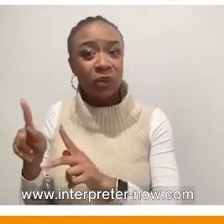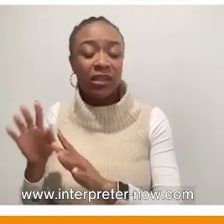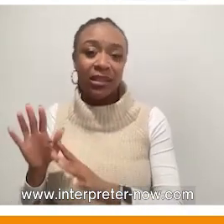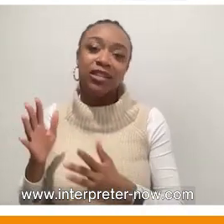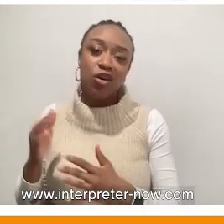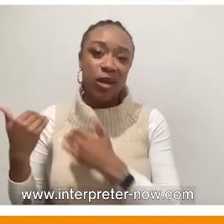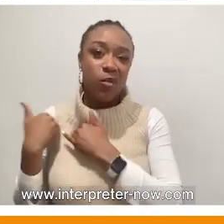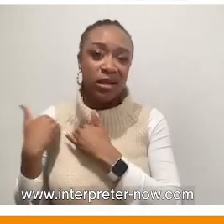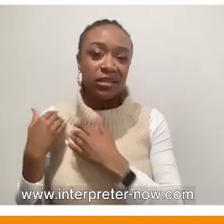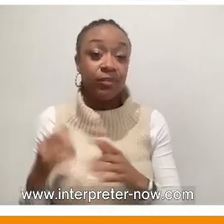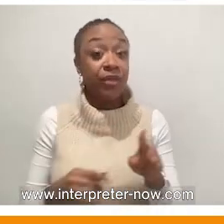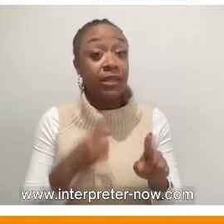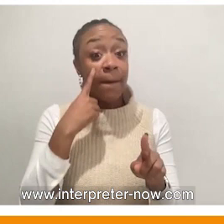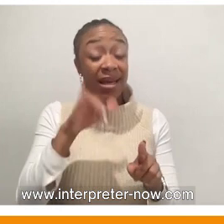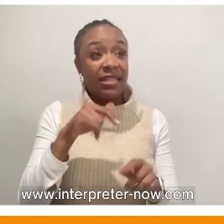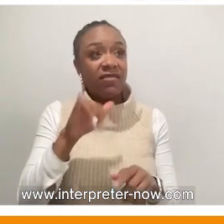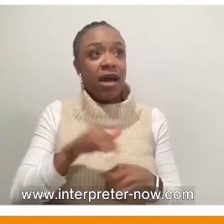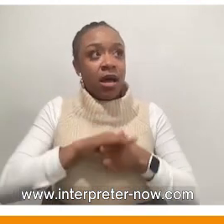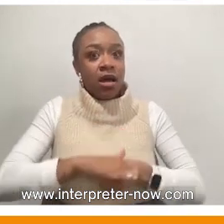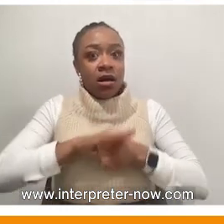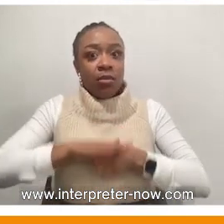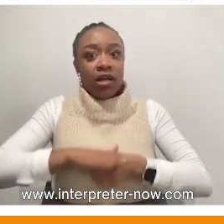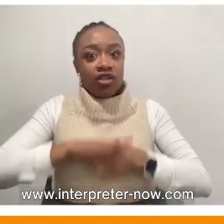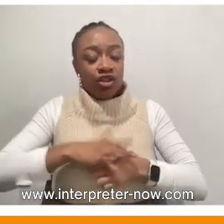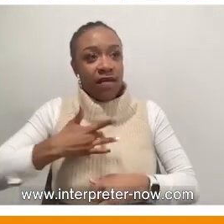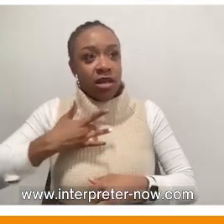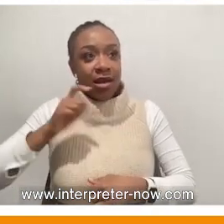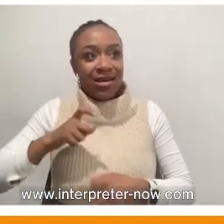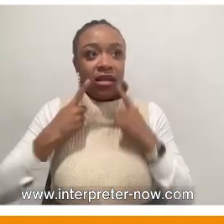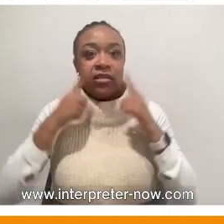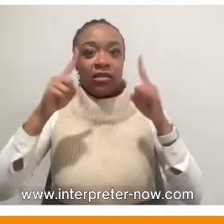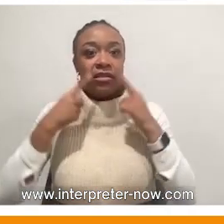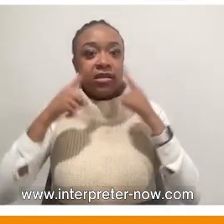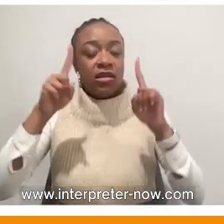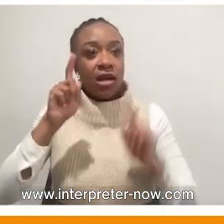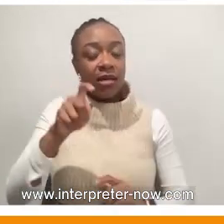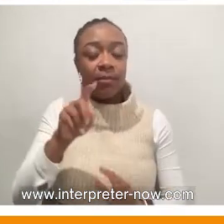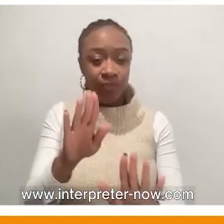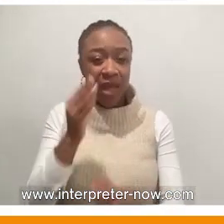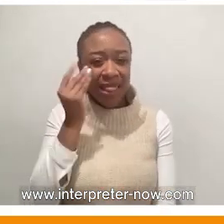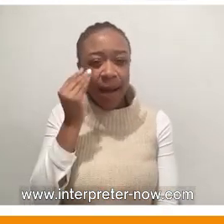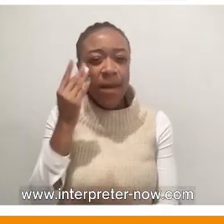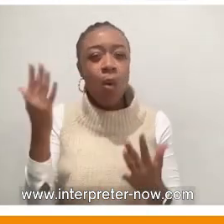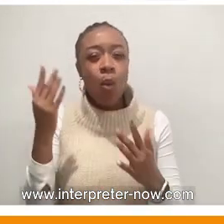Because of that pressure to succeed, but you've got to think about what success means.